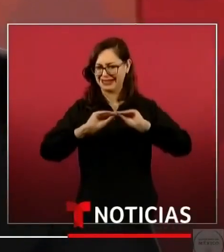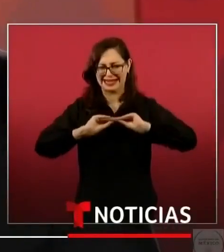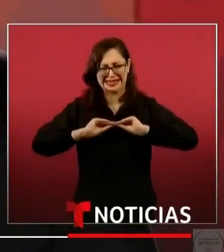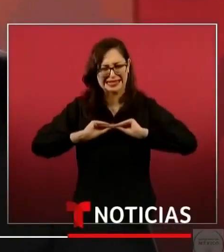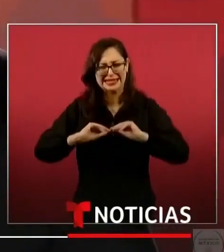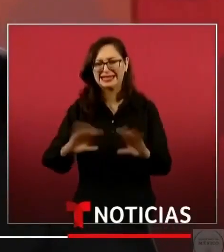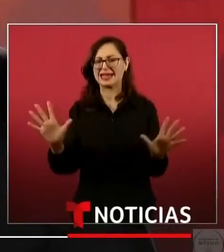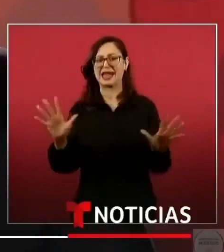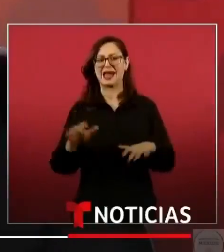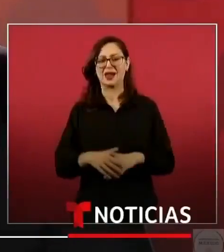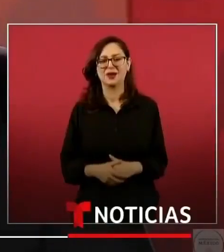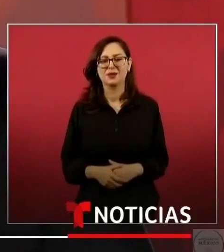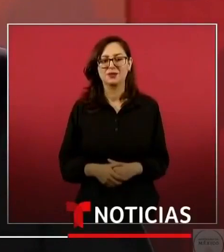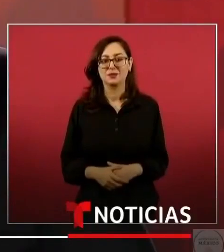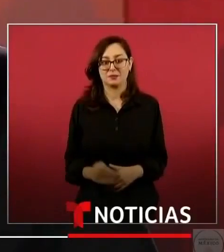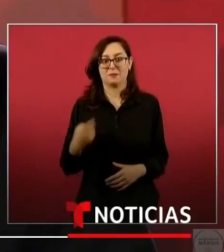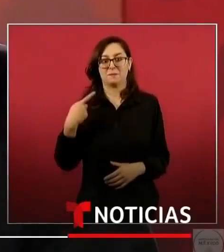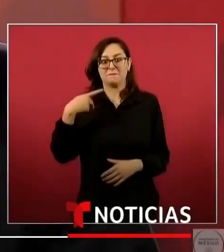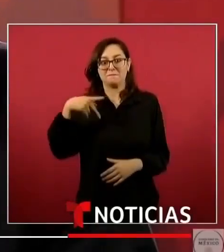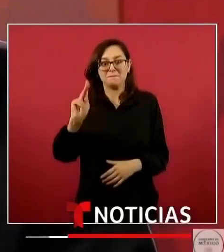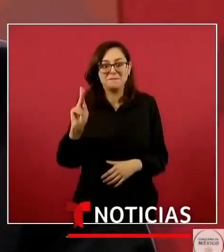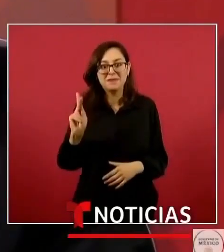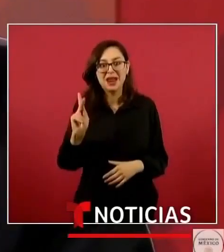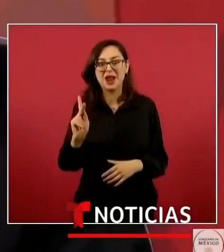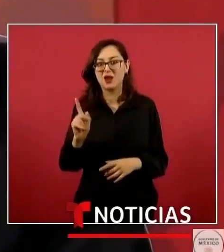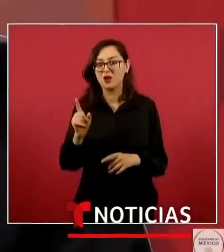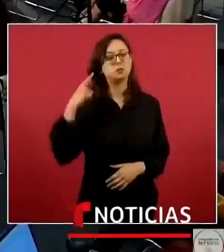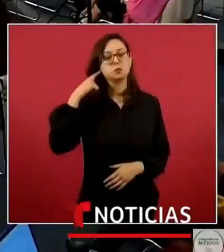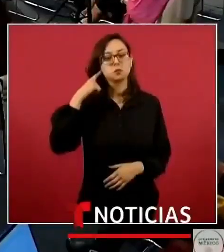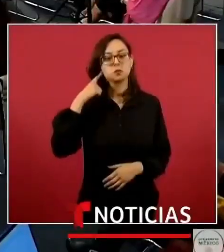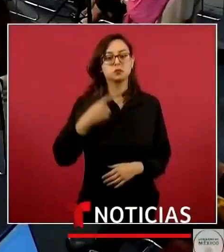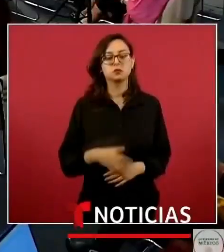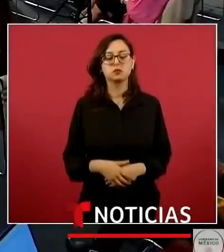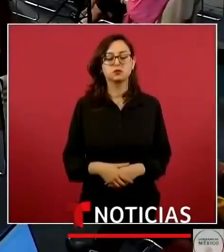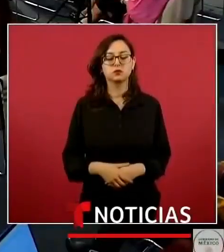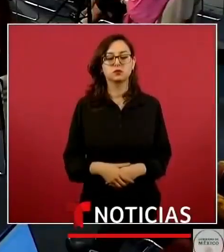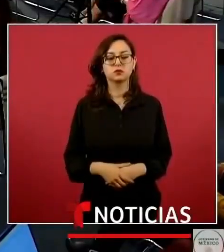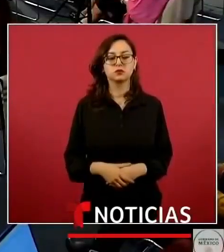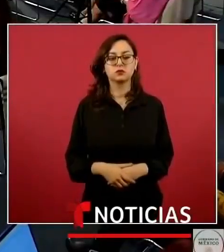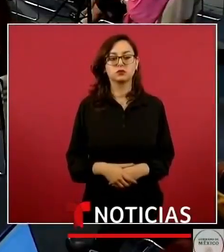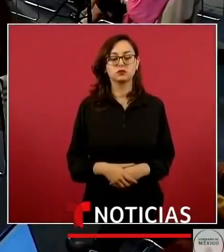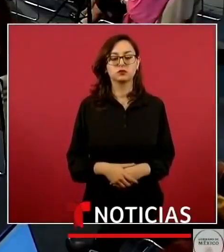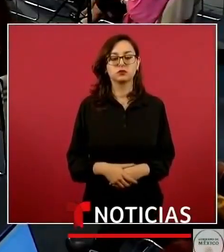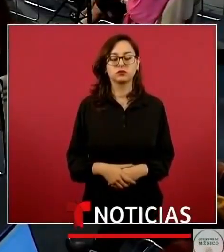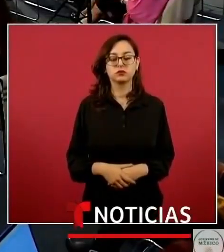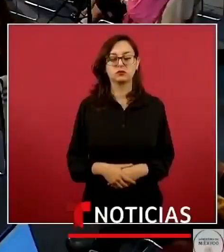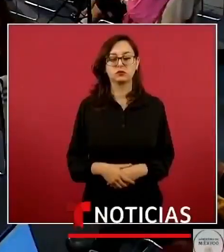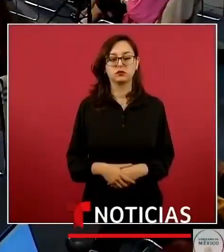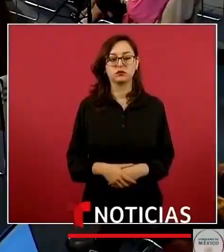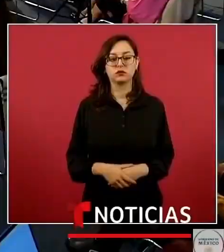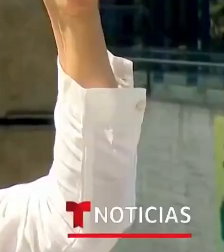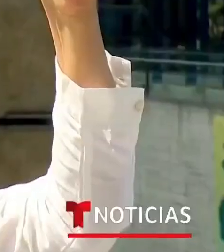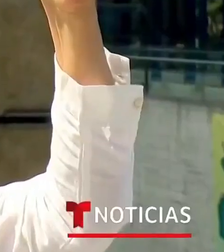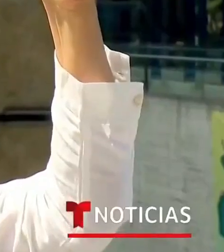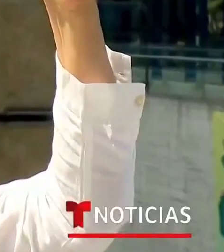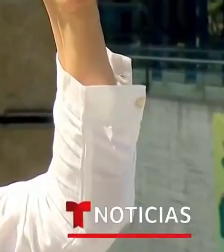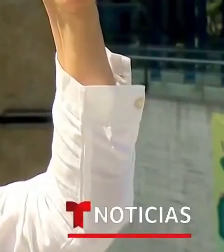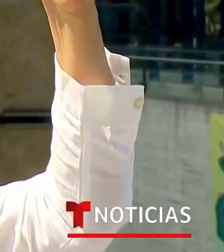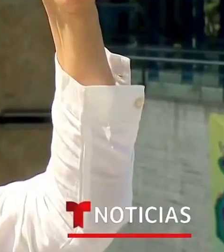DE ABRAZOS NO BAZO LAS PARA ENFRENTAR AL CRIMEN NO ESTÁ FUNCIONANDO. LO ESENCIAL ES NO QUERER